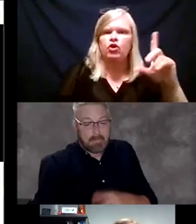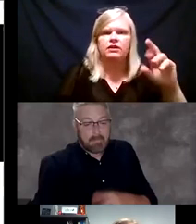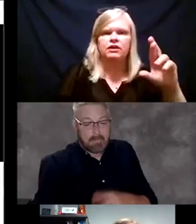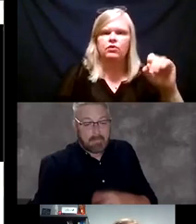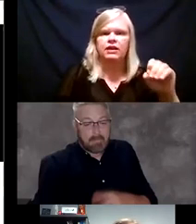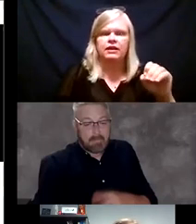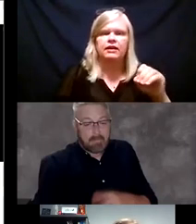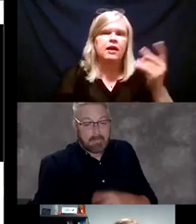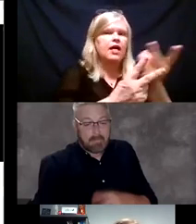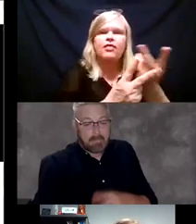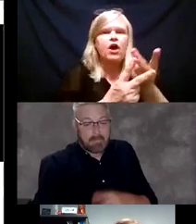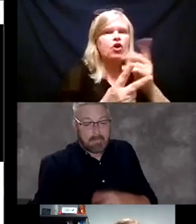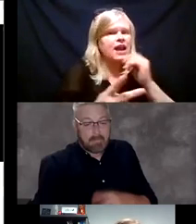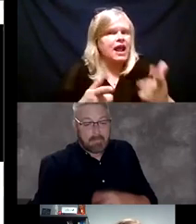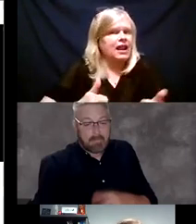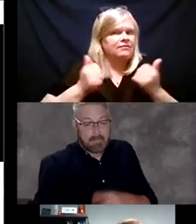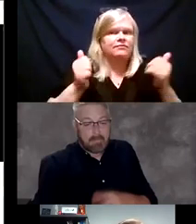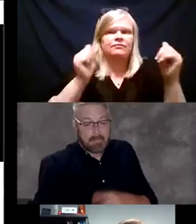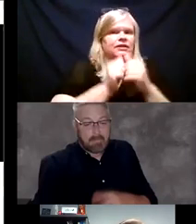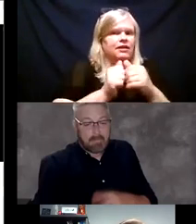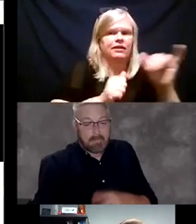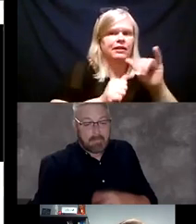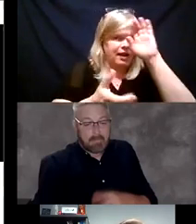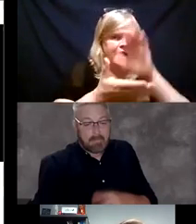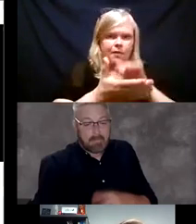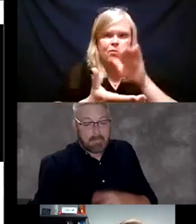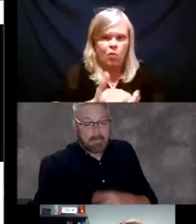AS HUSBAND AND WIFE, SO AGAIN THAT RELATES TO THE DOMESTIC